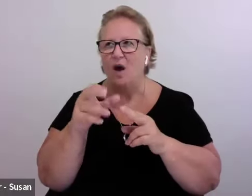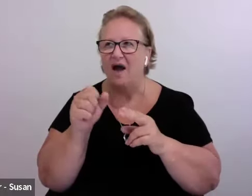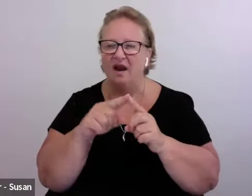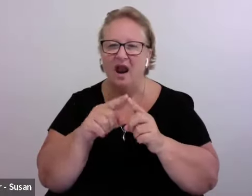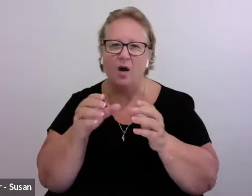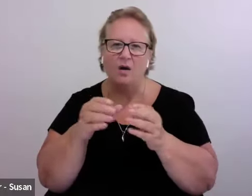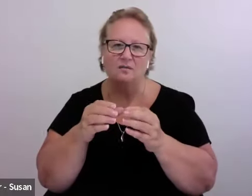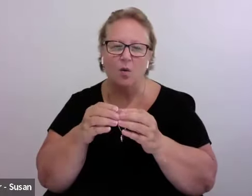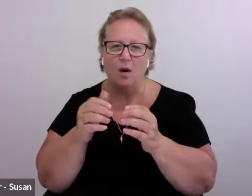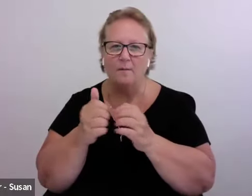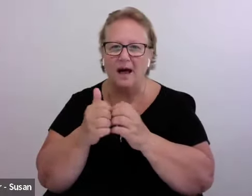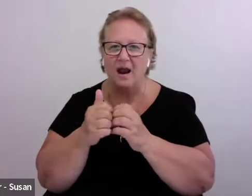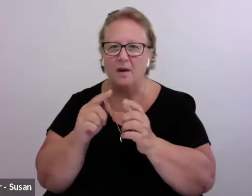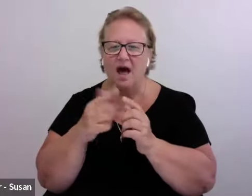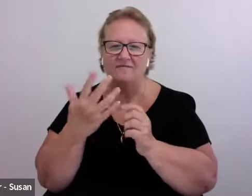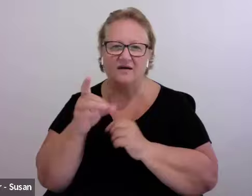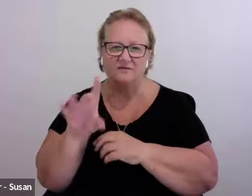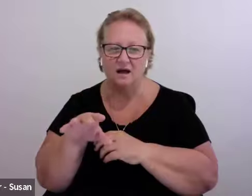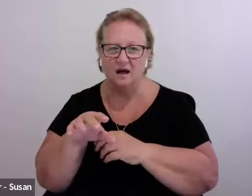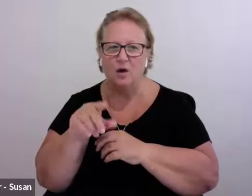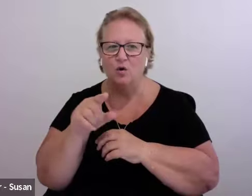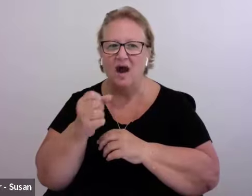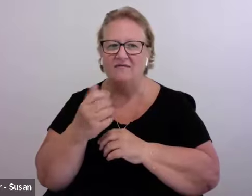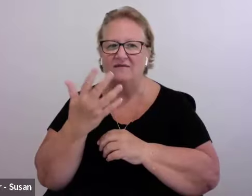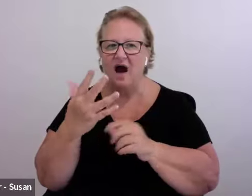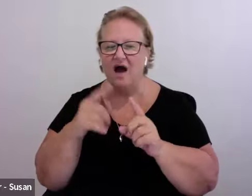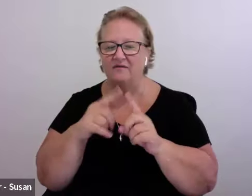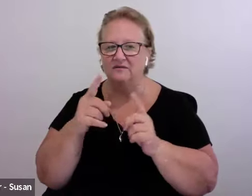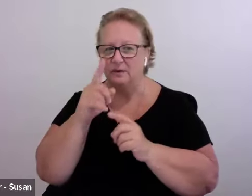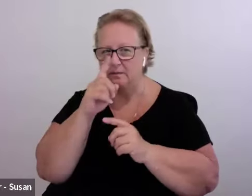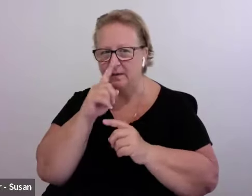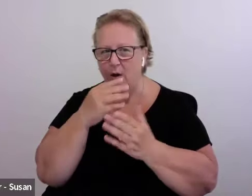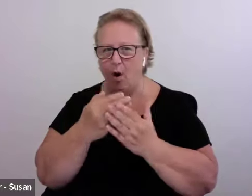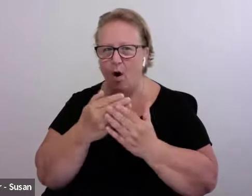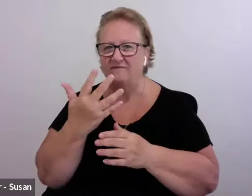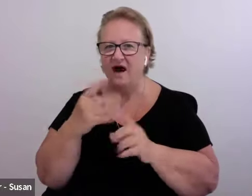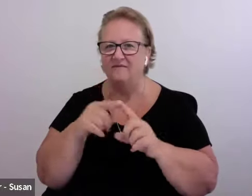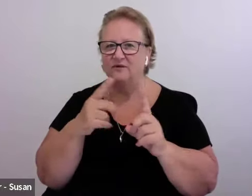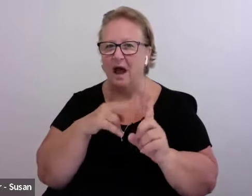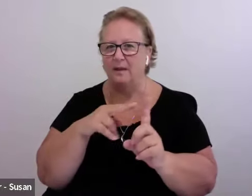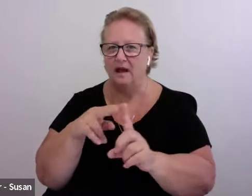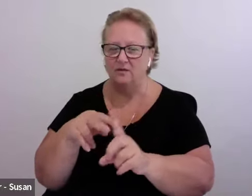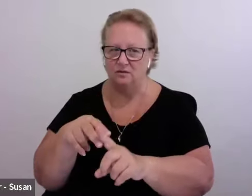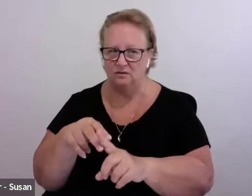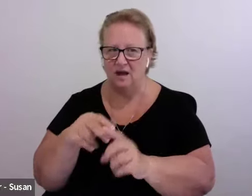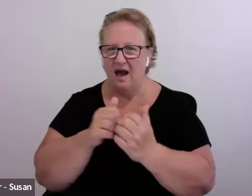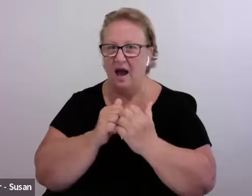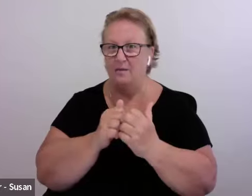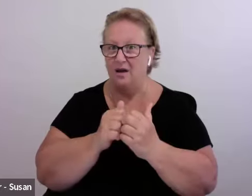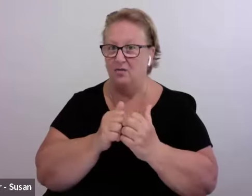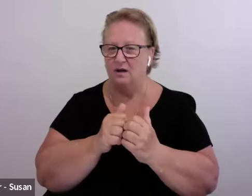this is one of the grey areas, if you've got a partner who is a teeny tiny organisation with five star, for example,